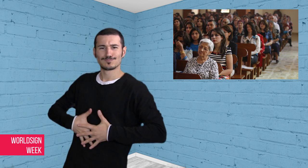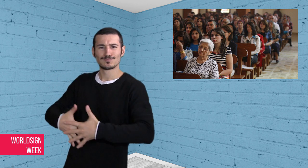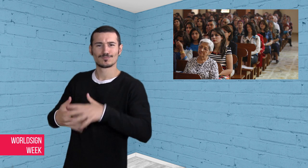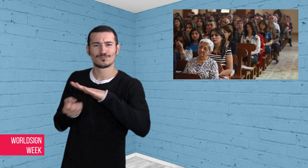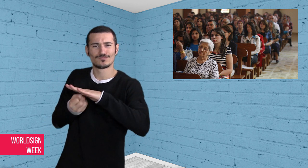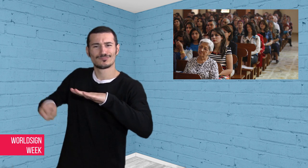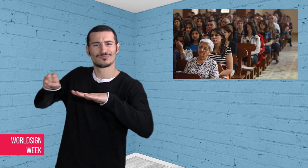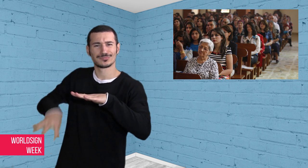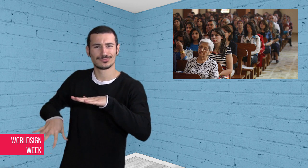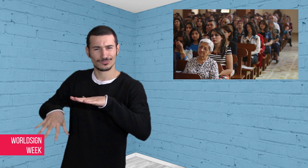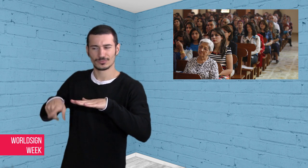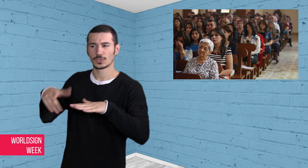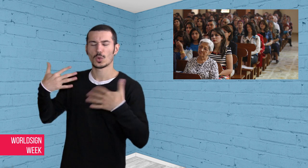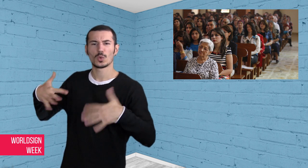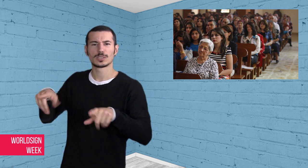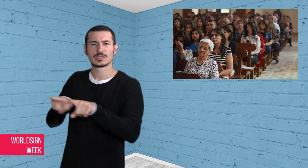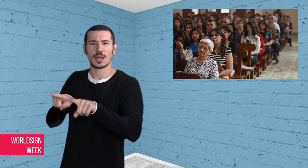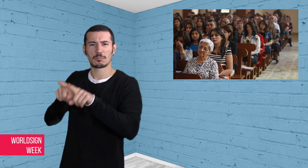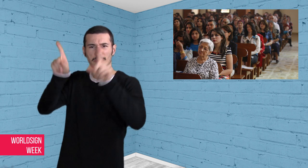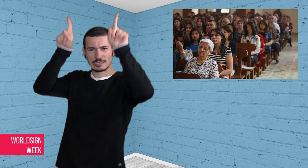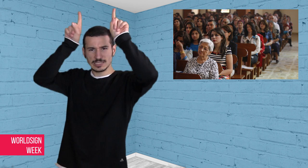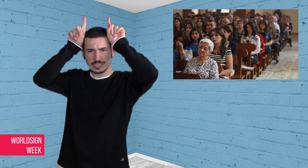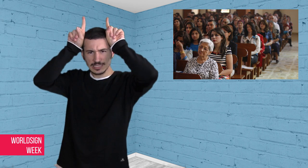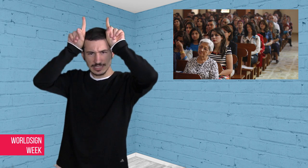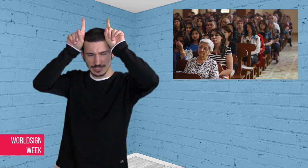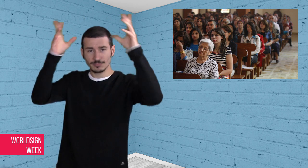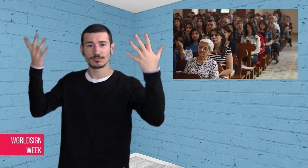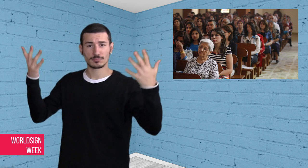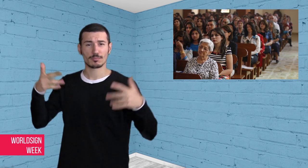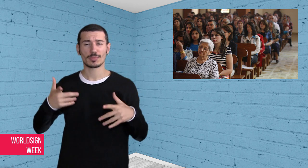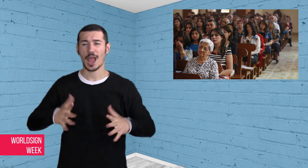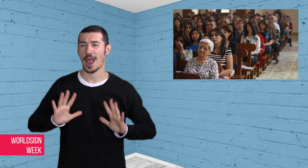abortion as evil and believes all life is sacred.